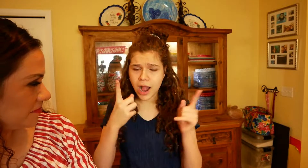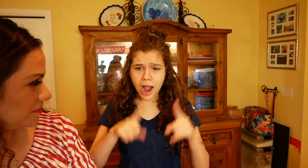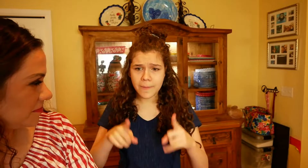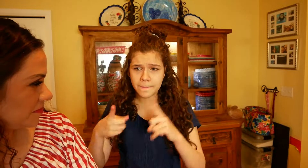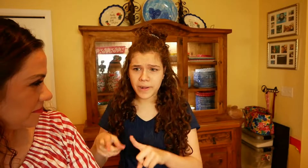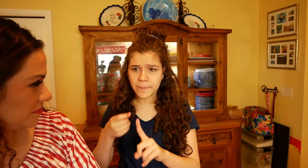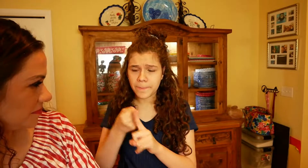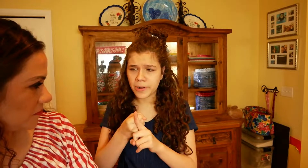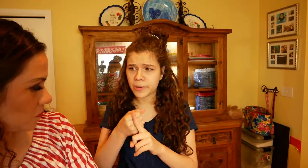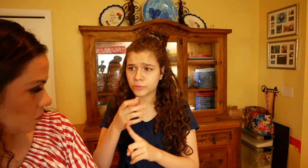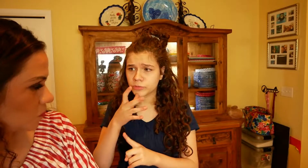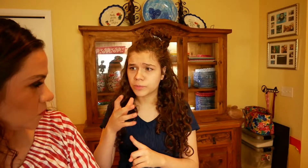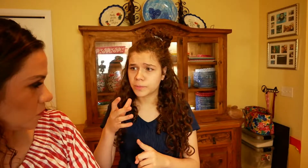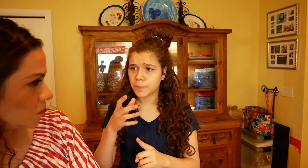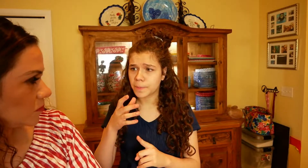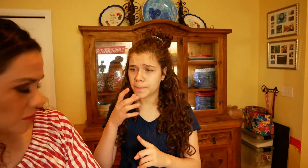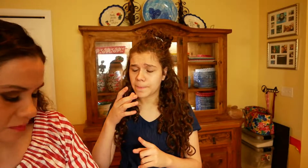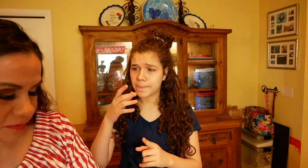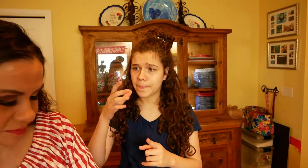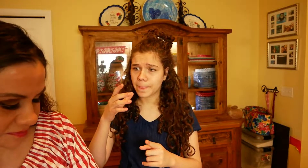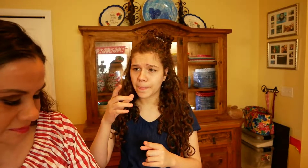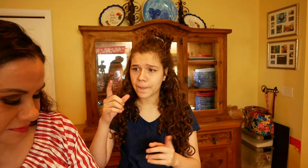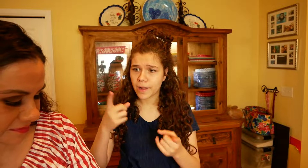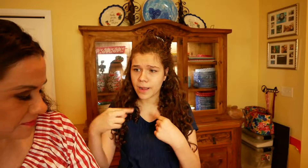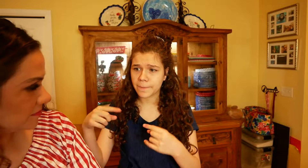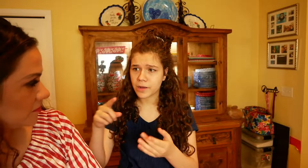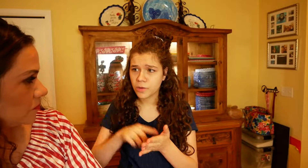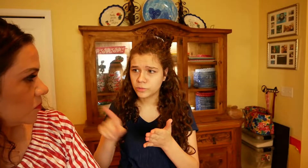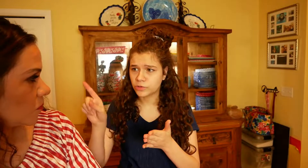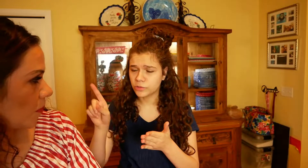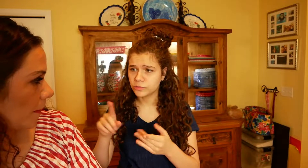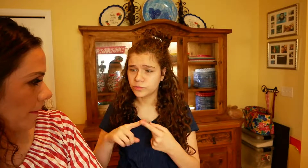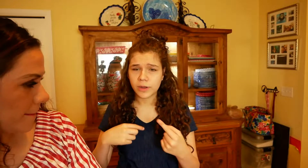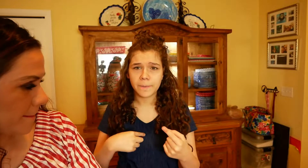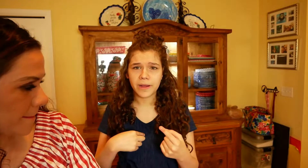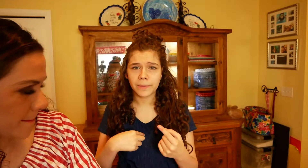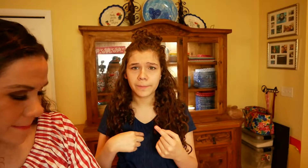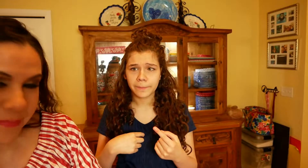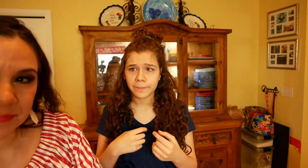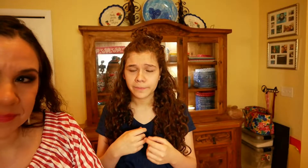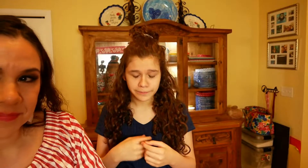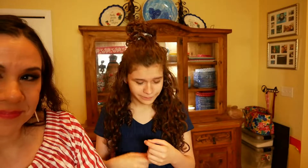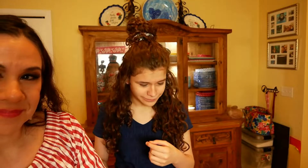and if i have seizure if he was concerned he would go and get my mom and to get her to check on me